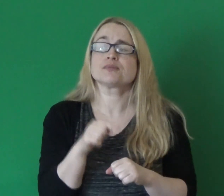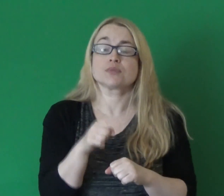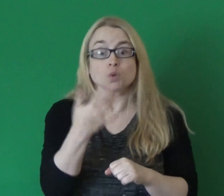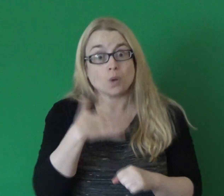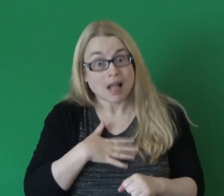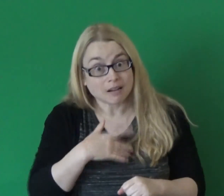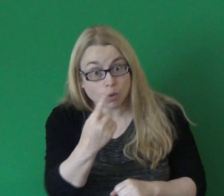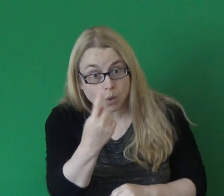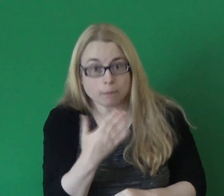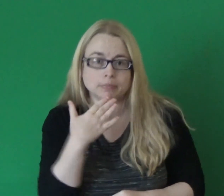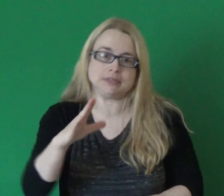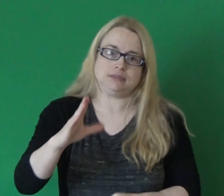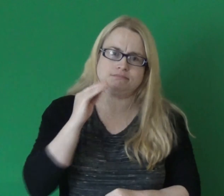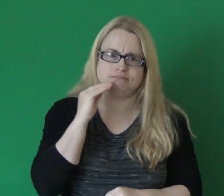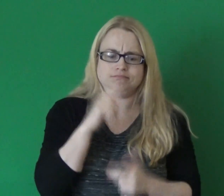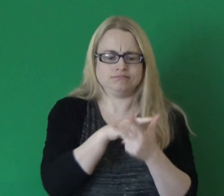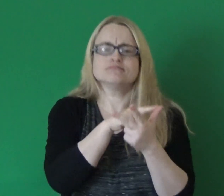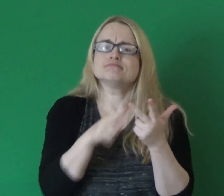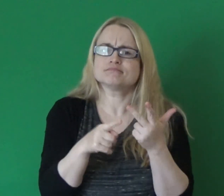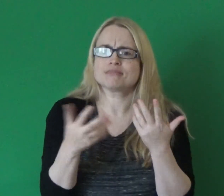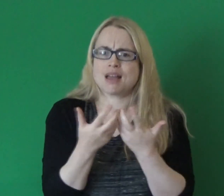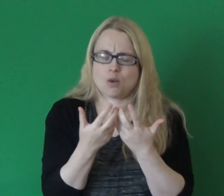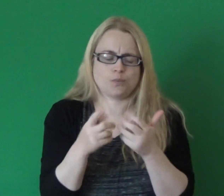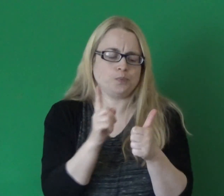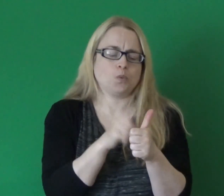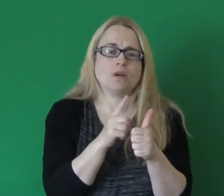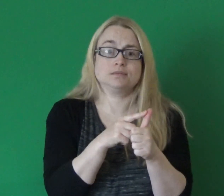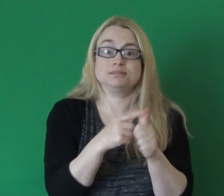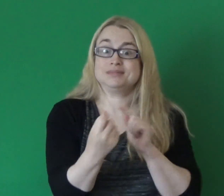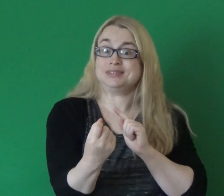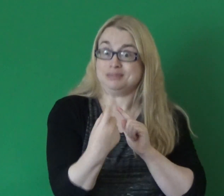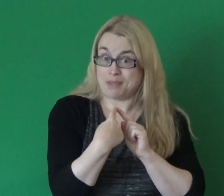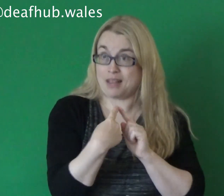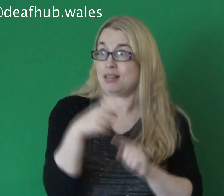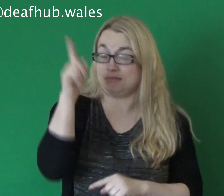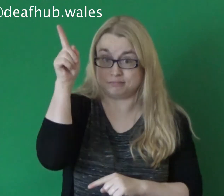Would you like to come? Please let me know! There's three options to contact me You can email me using this email address: